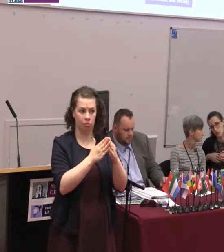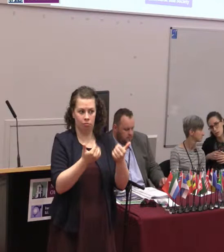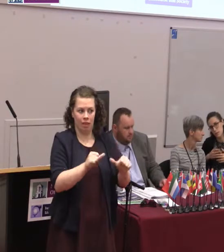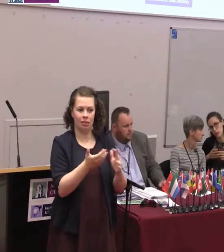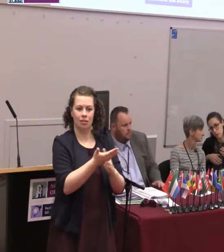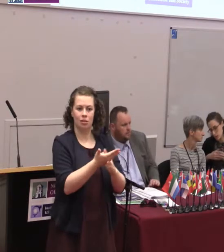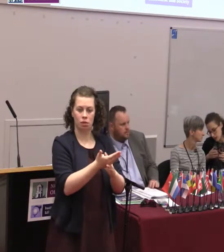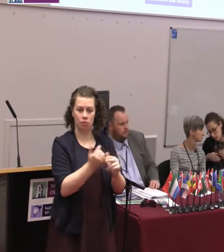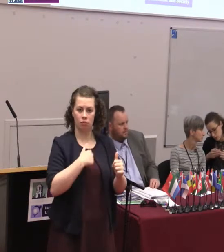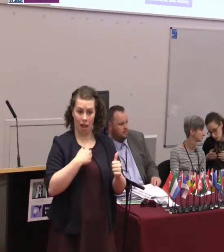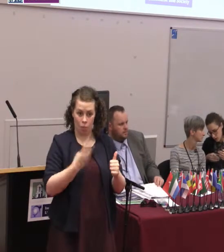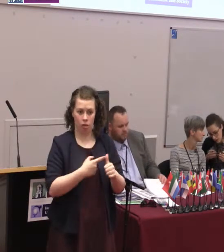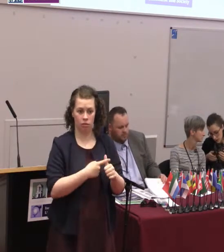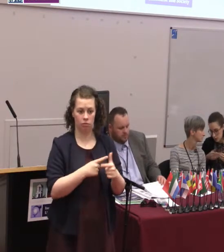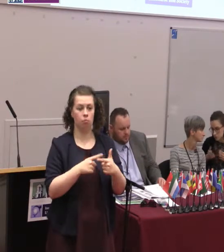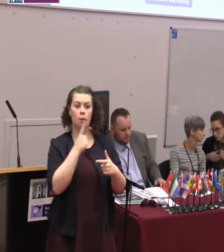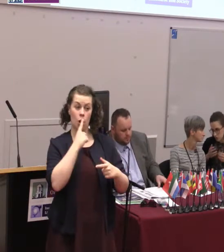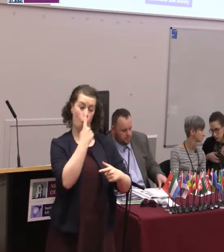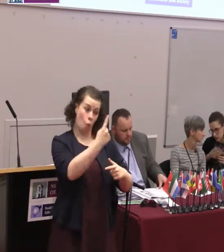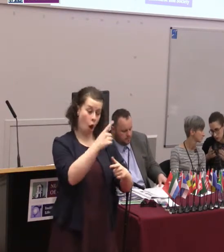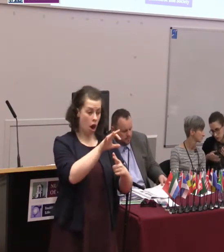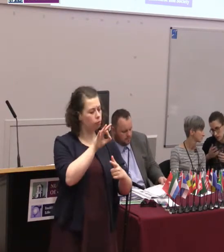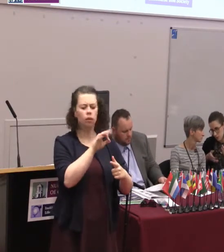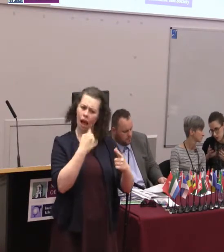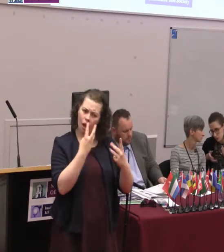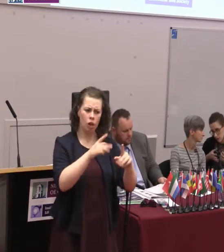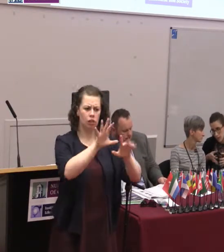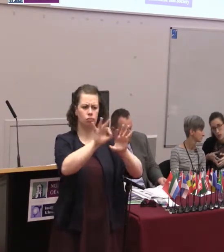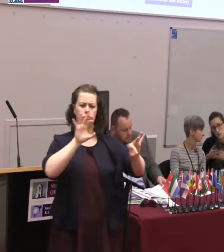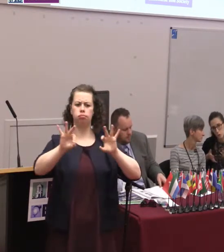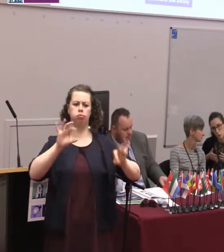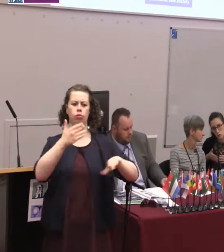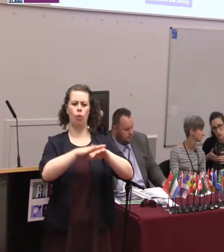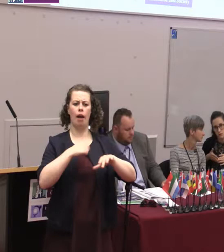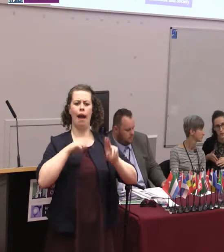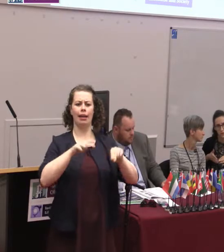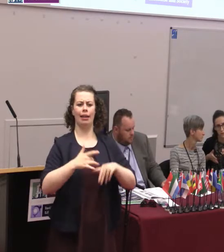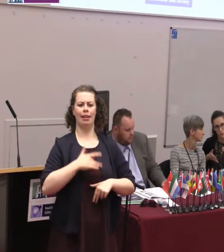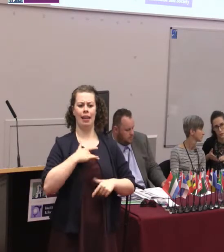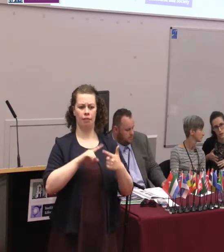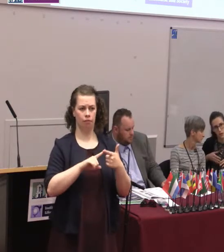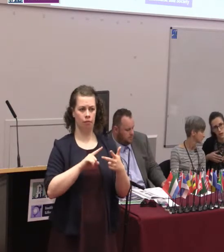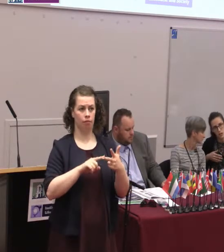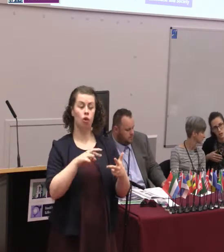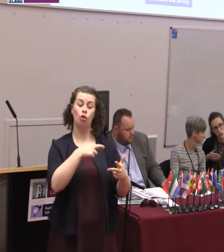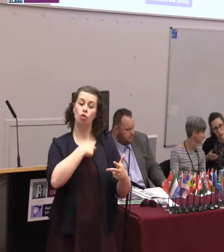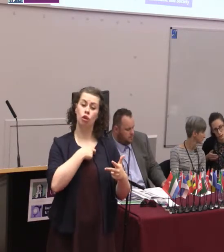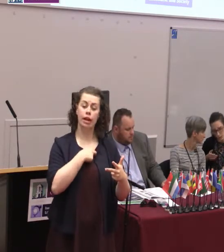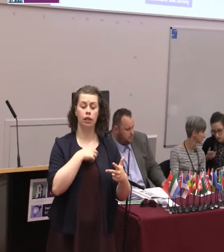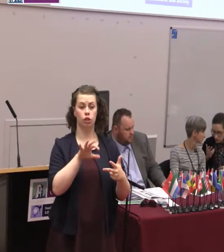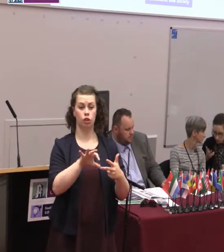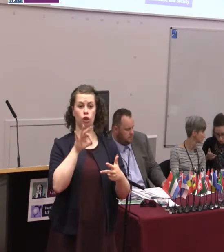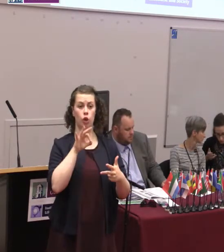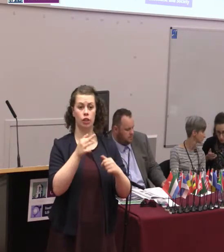options housing, real choice of who you live with and where and how you live, services